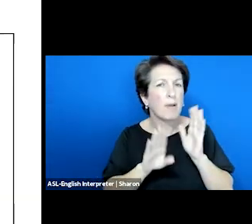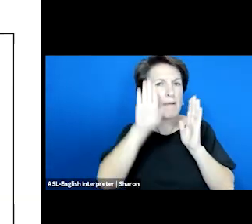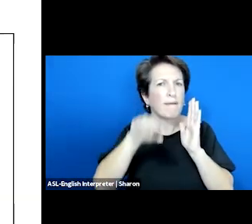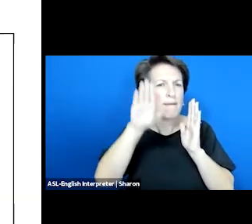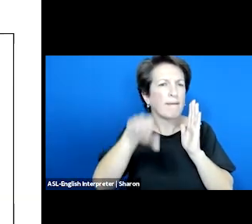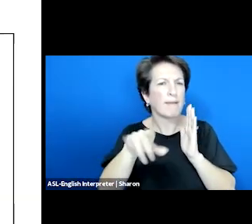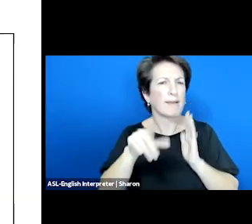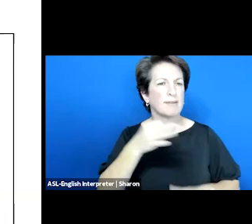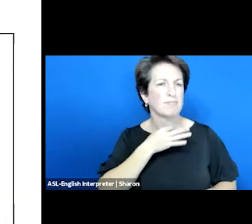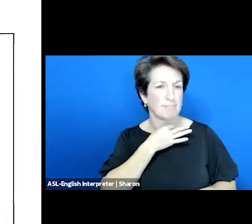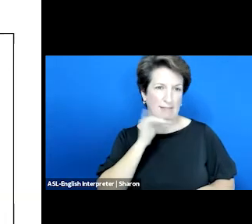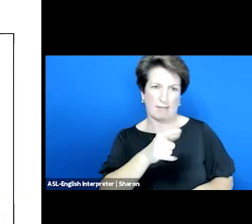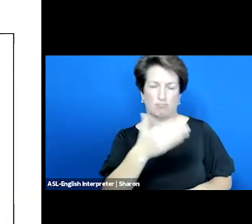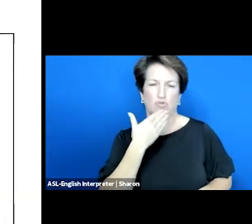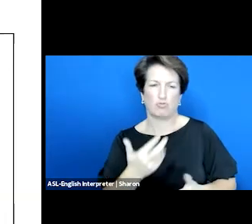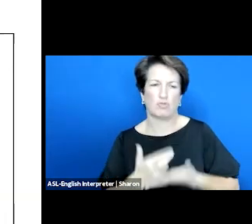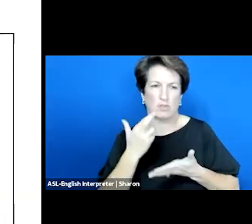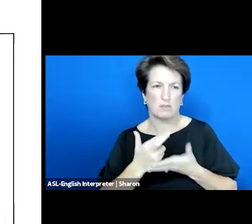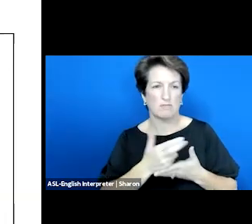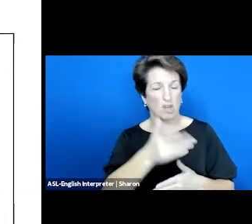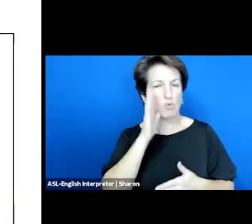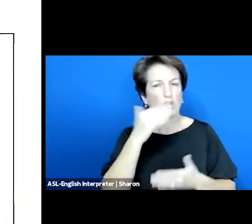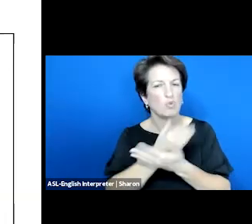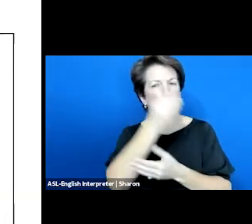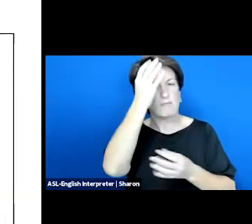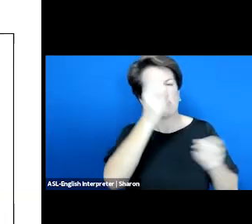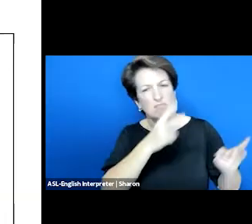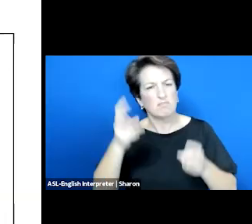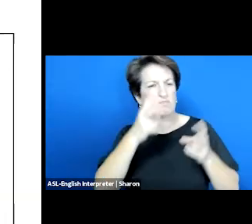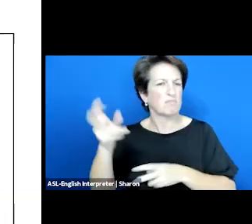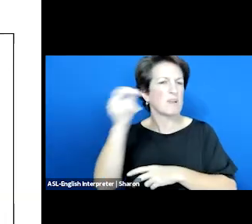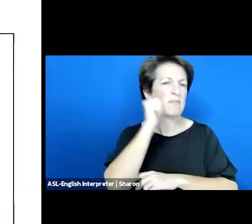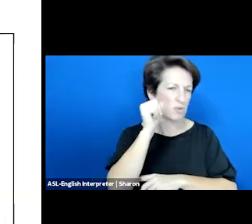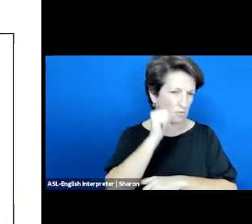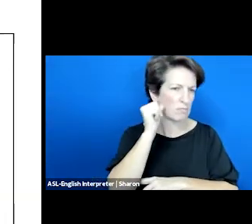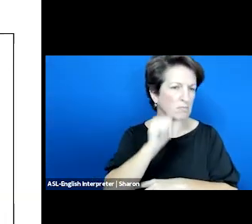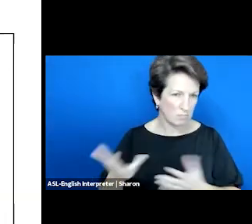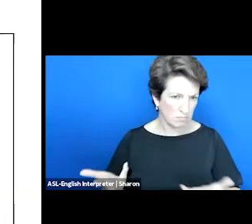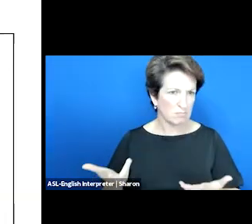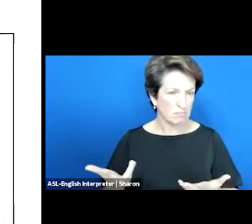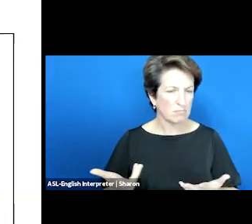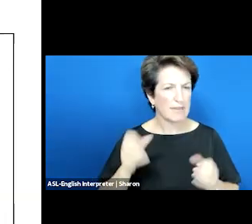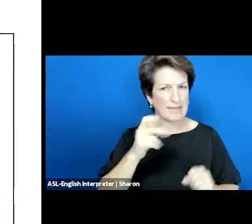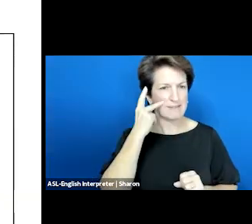individuals in blue line that shows fully vaccinated individuals. These graphs clearly demonstrate that the number of cases that we are currently seeing here in